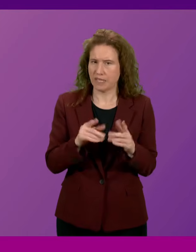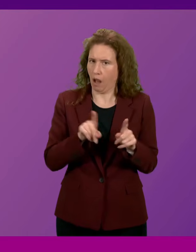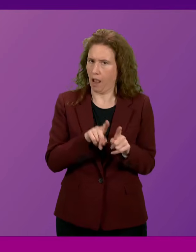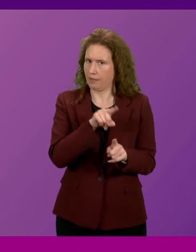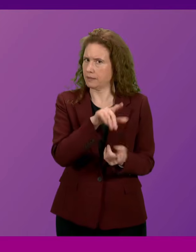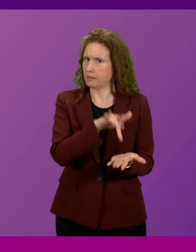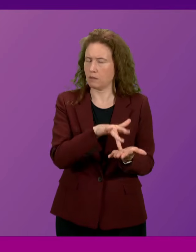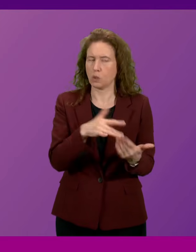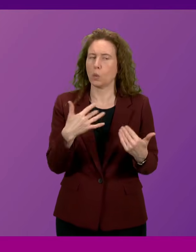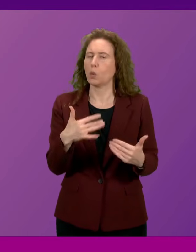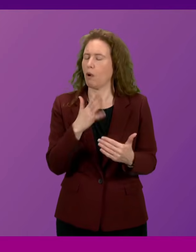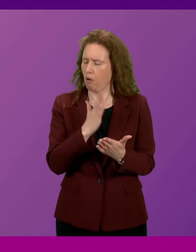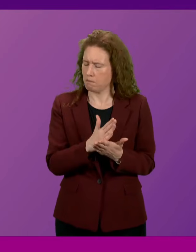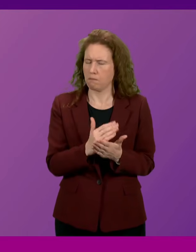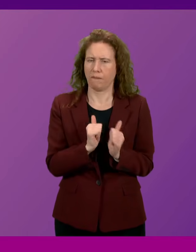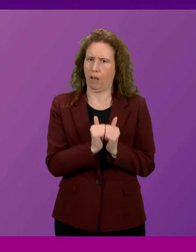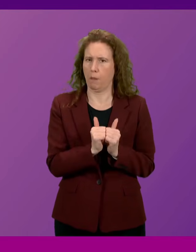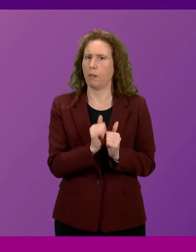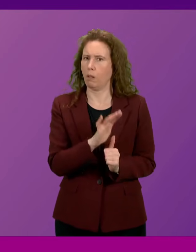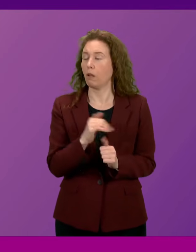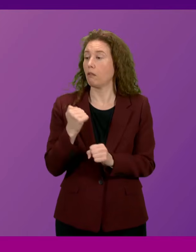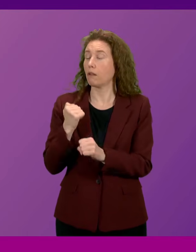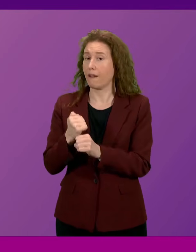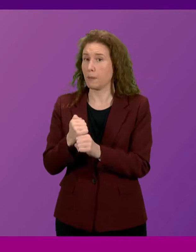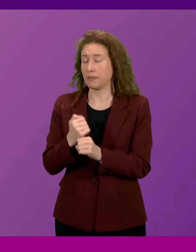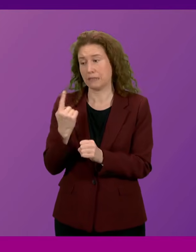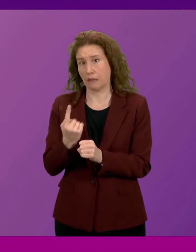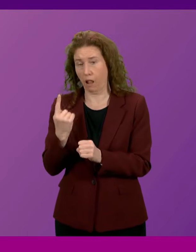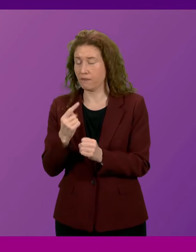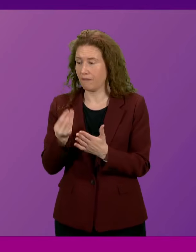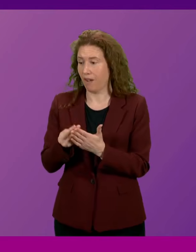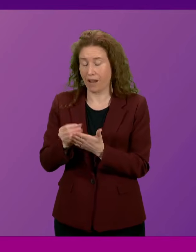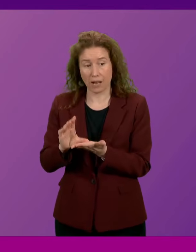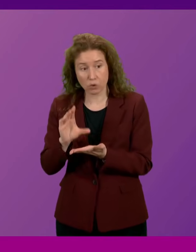Mr Bibby raises with me. The Government has, in its budget provision, put in place